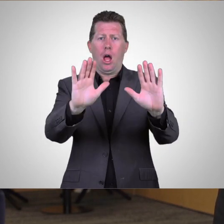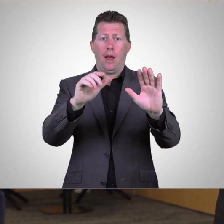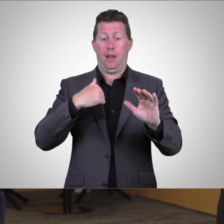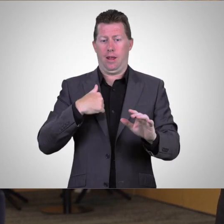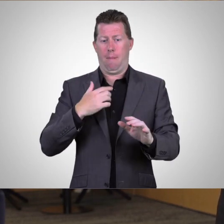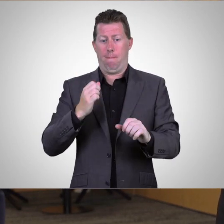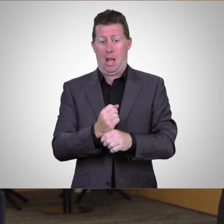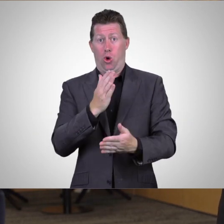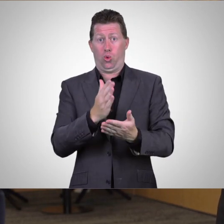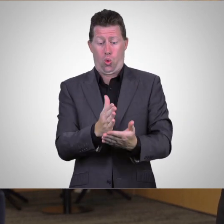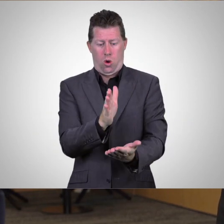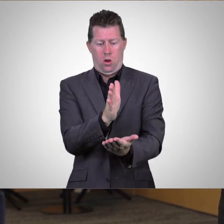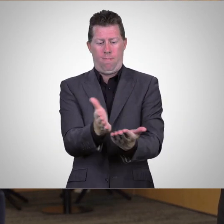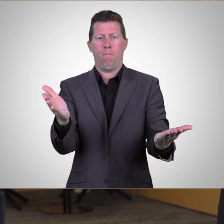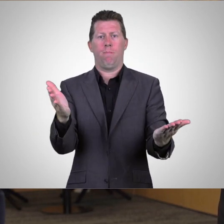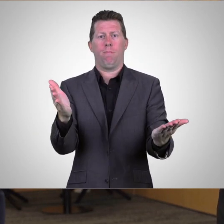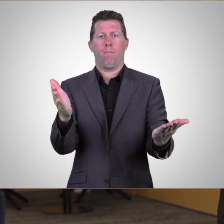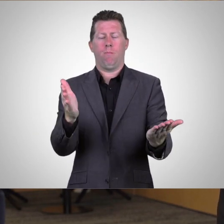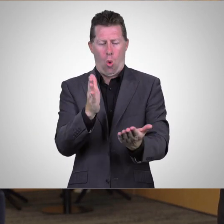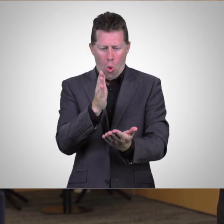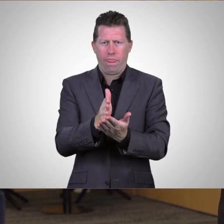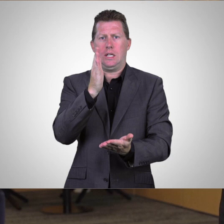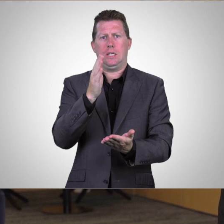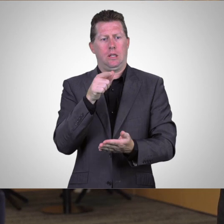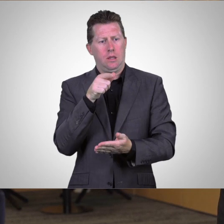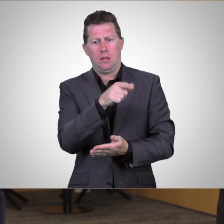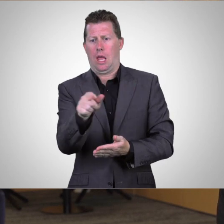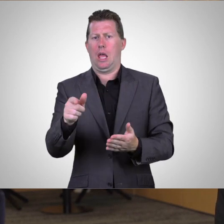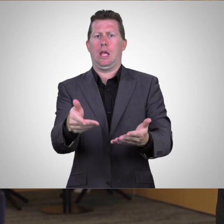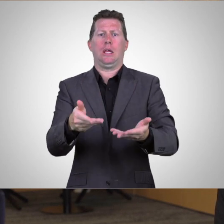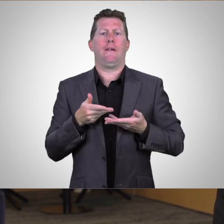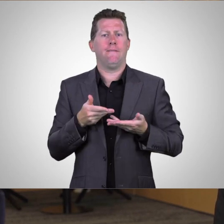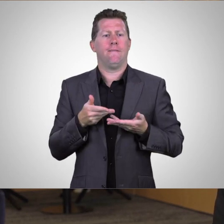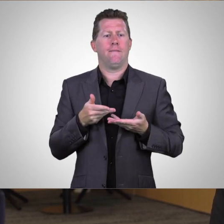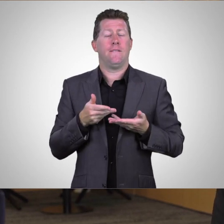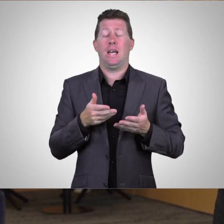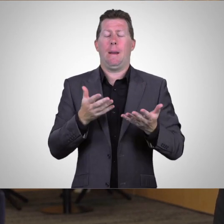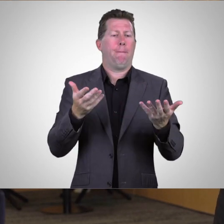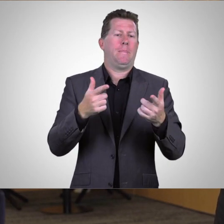to think about the authenticity and the realistic nature of those choices. So for instance,